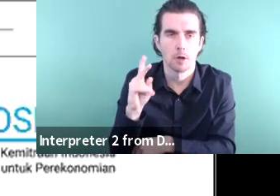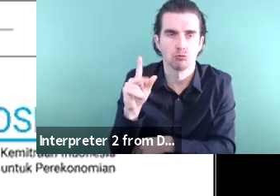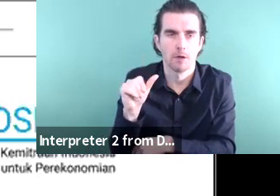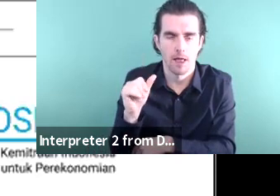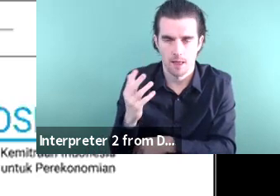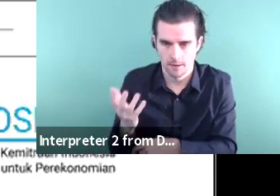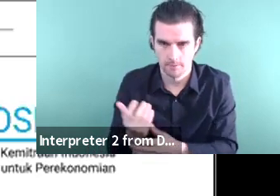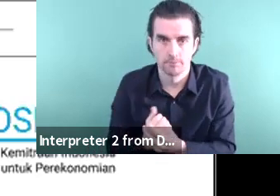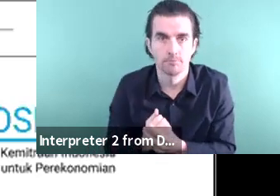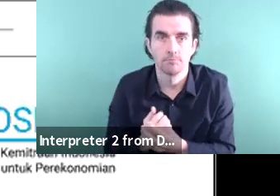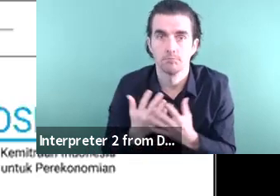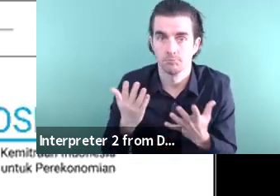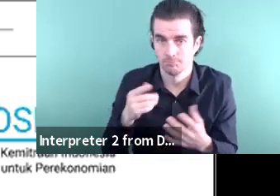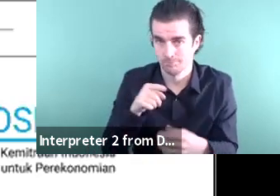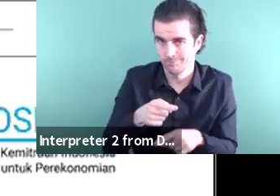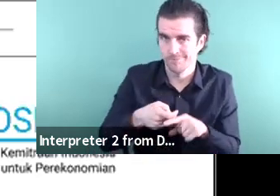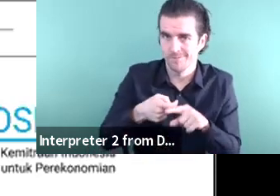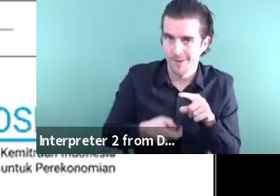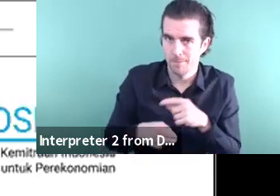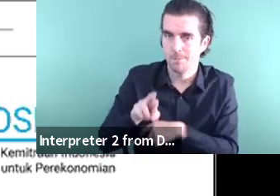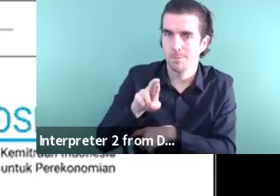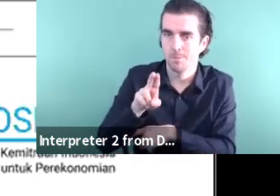Ledi, should I take the first shot and then I'll pass it over to you?